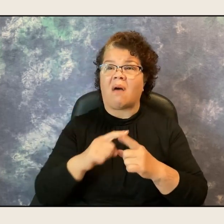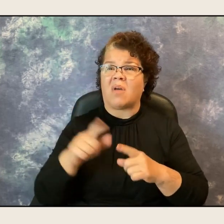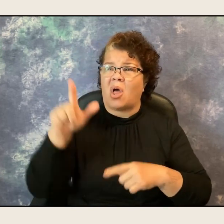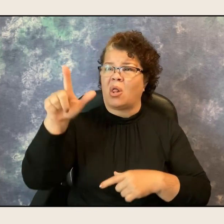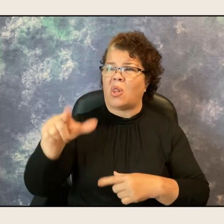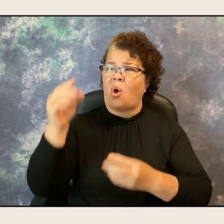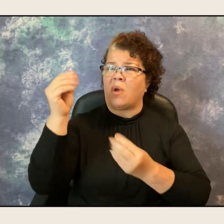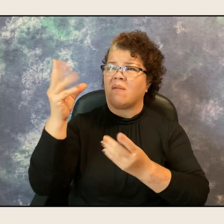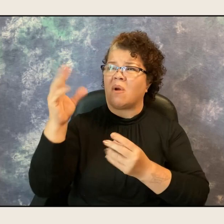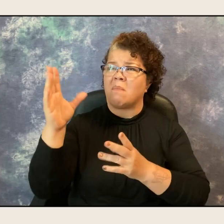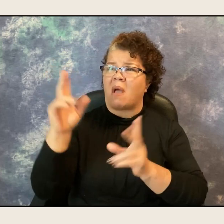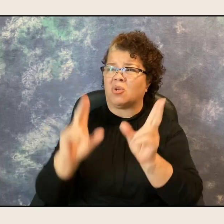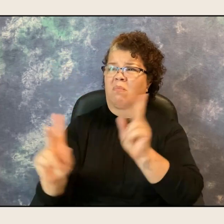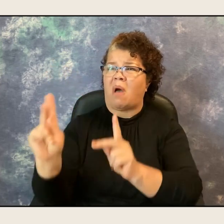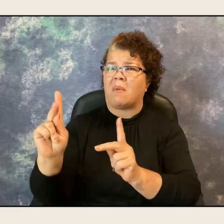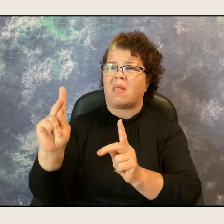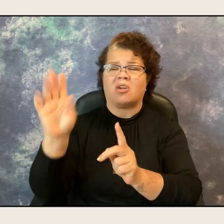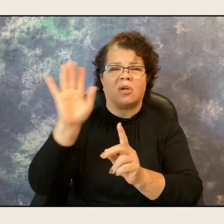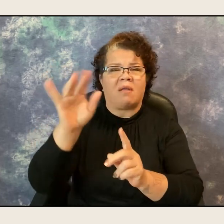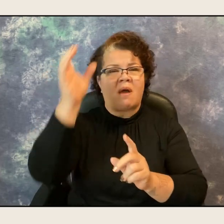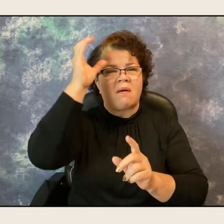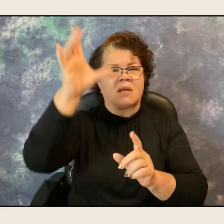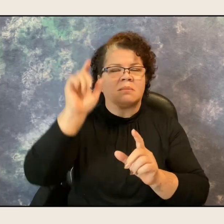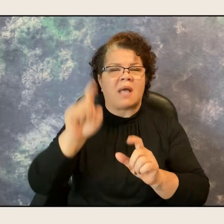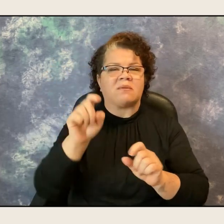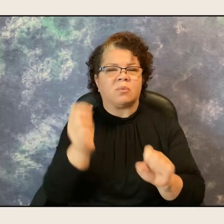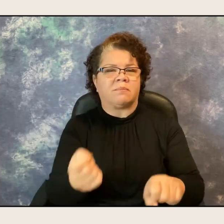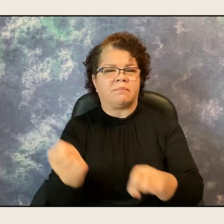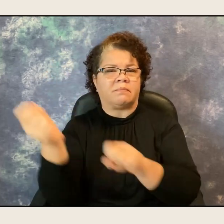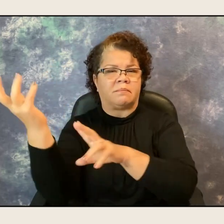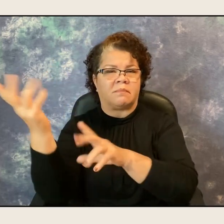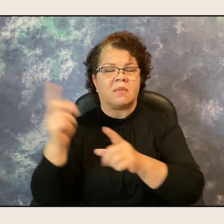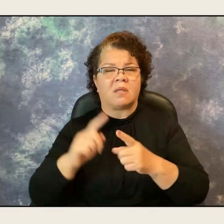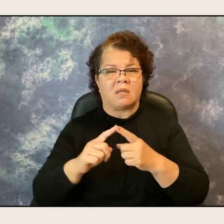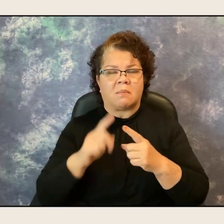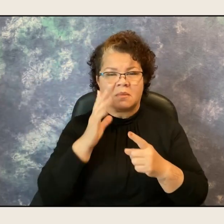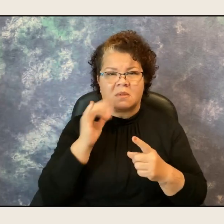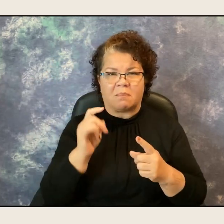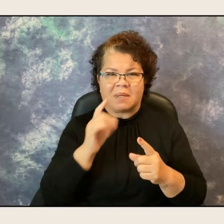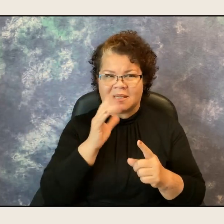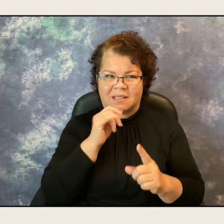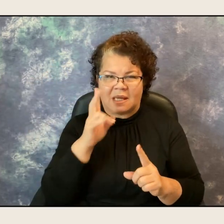population in the areas that are not kind of in the more elite areas of the country,